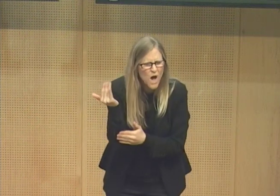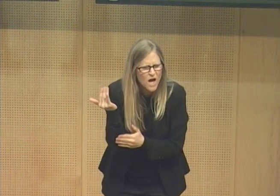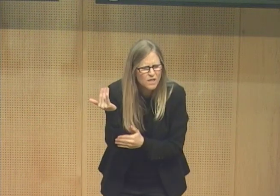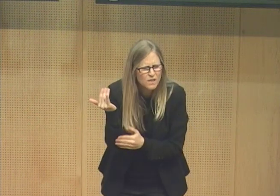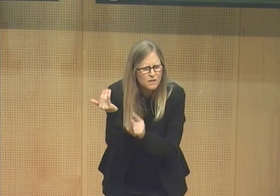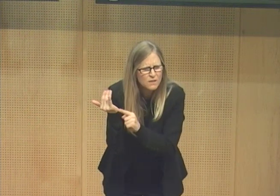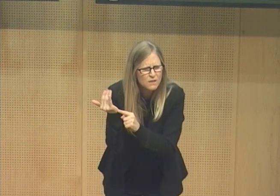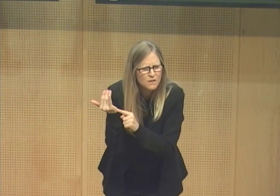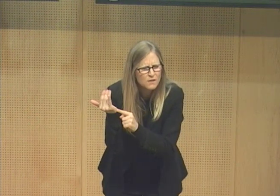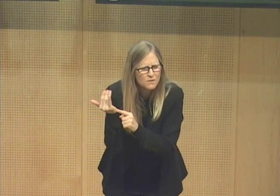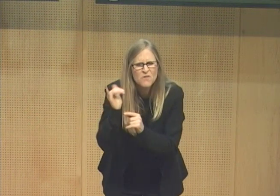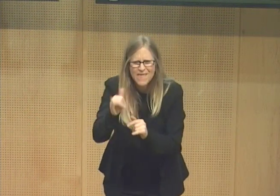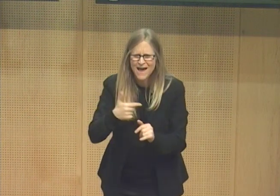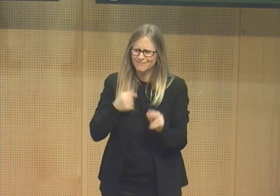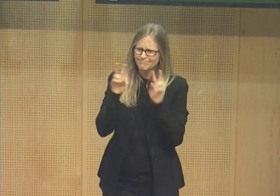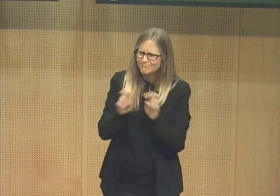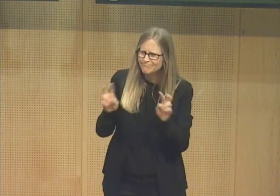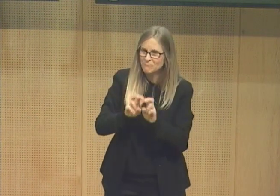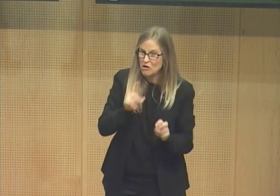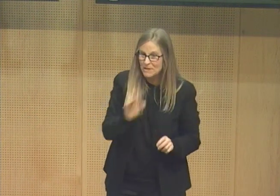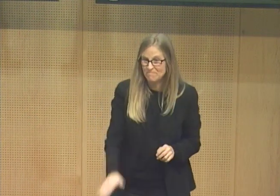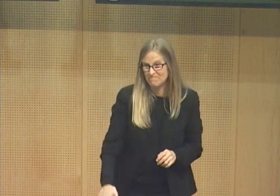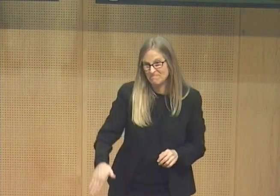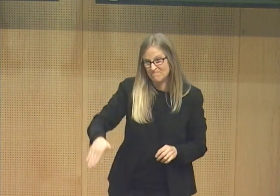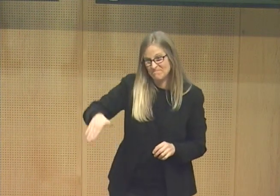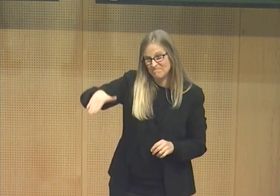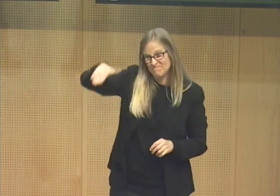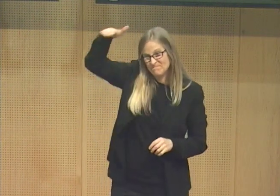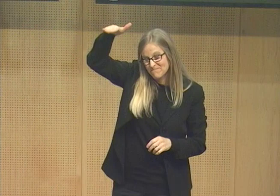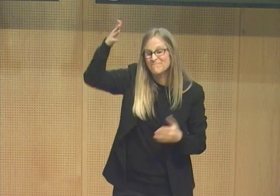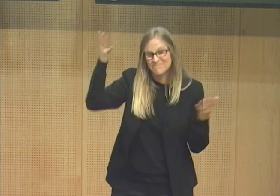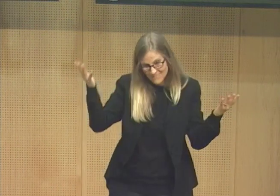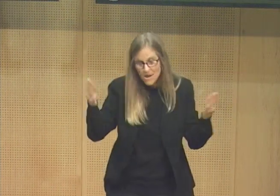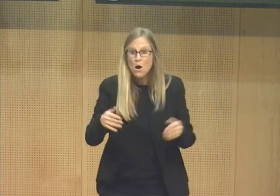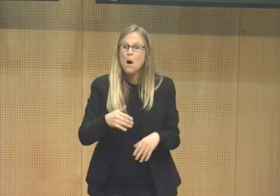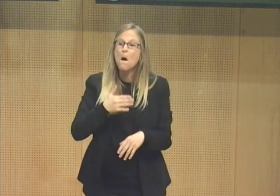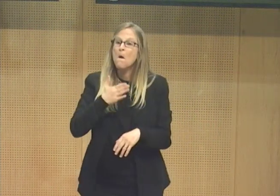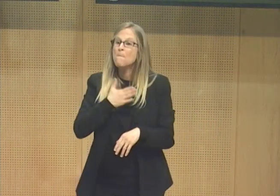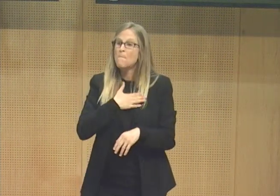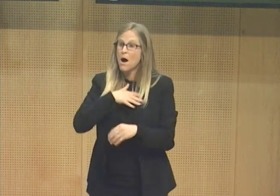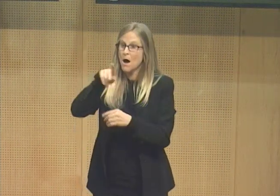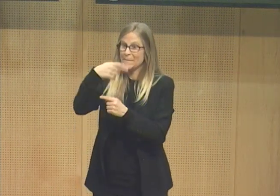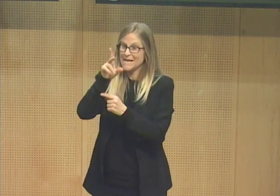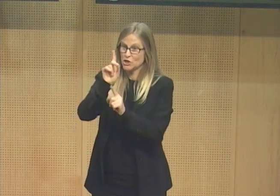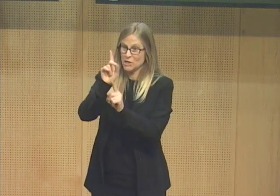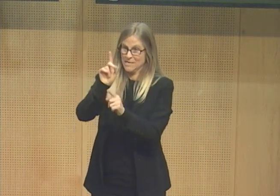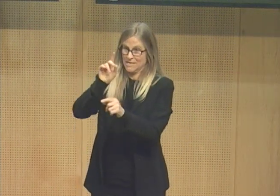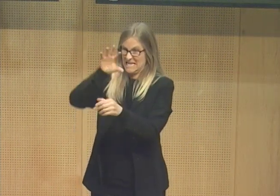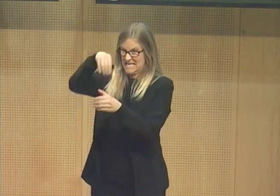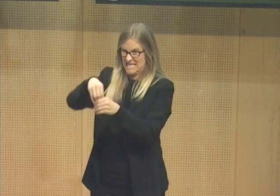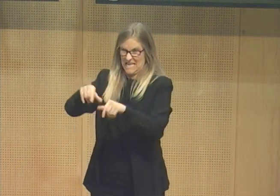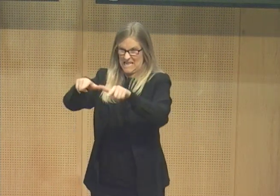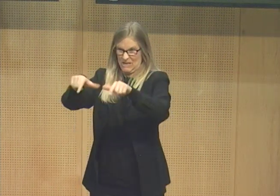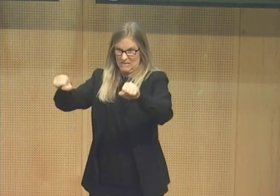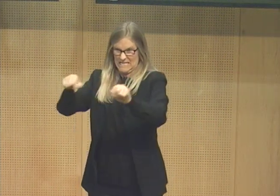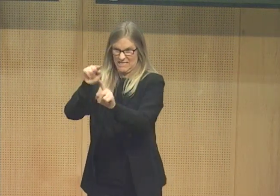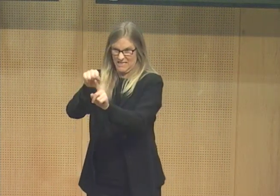Why are we the way we are? So I grew up with that analysis in mind always. My Ph.D. is in linguistics.